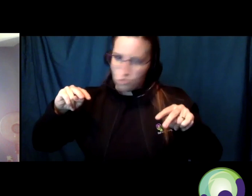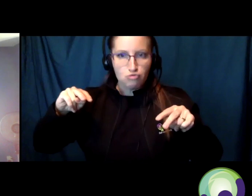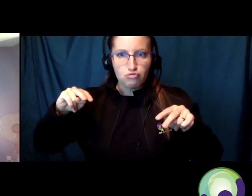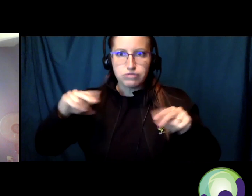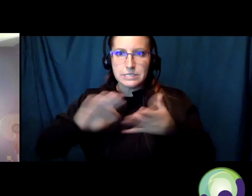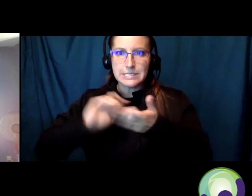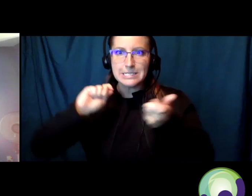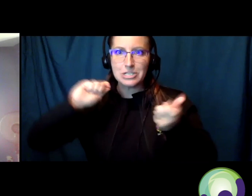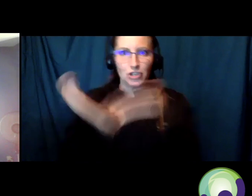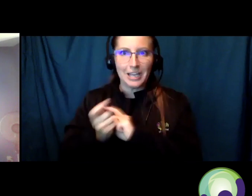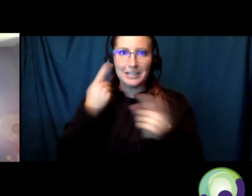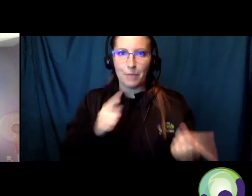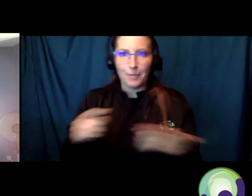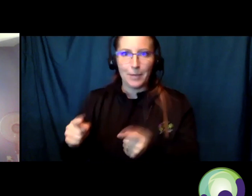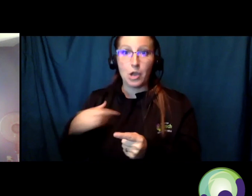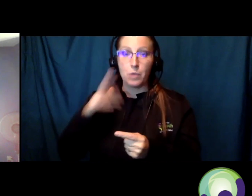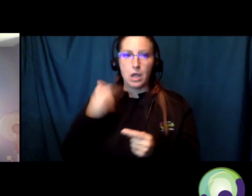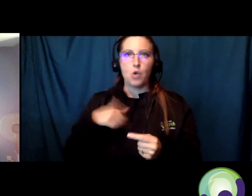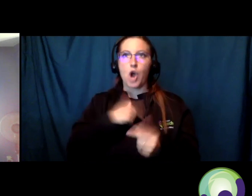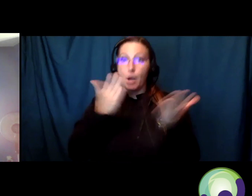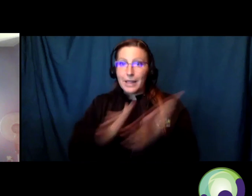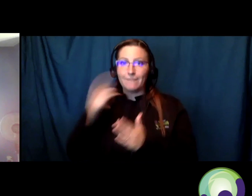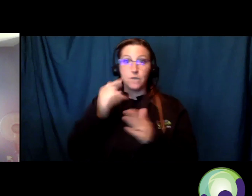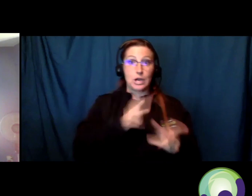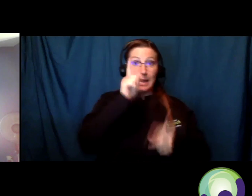for possibly in person and now we're starting to see some school districts